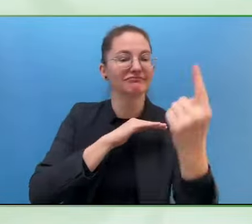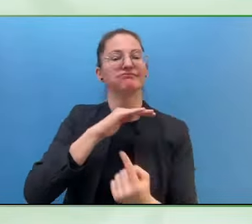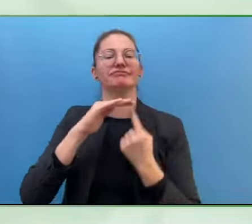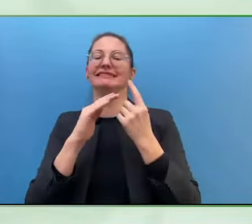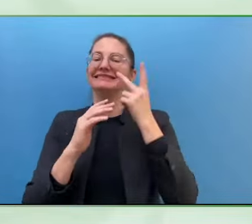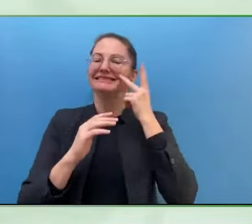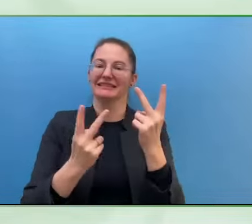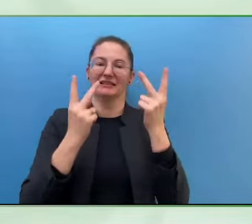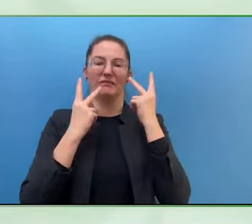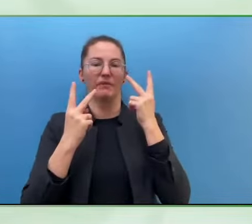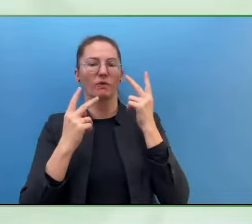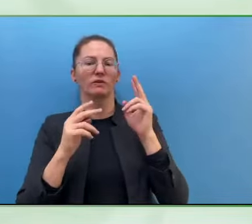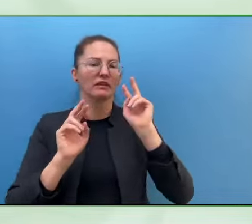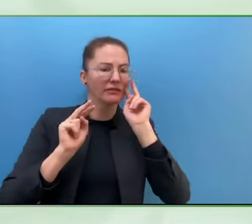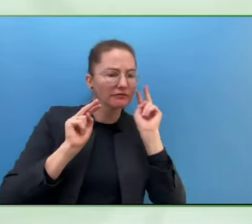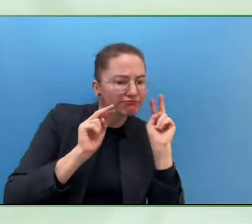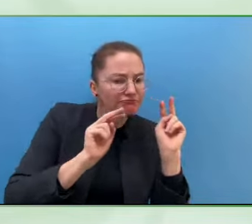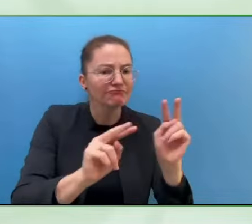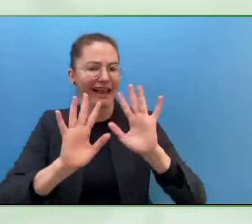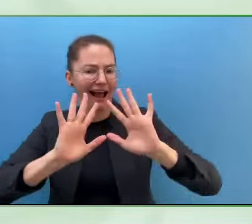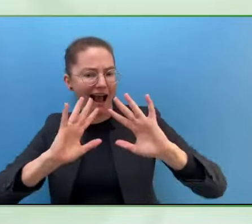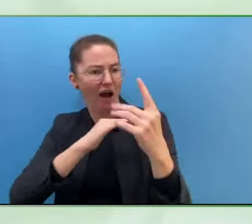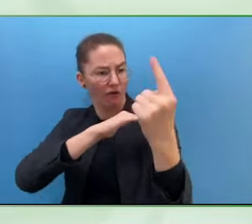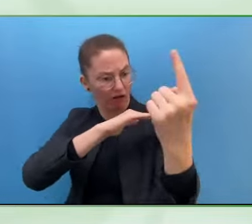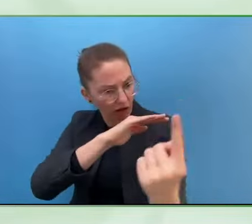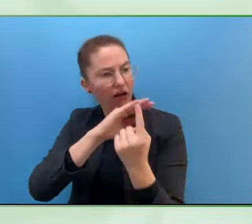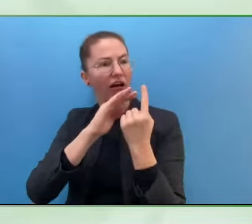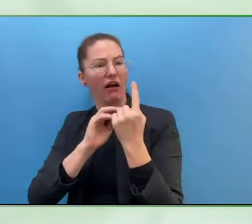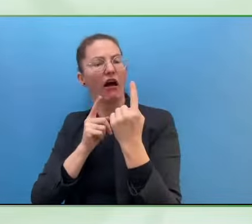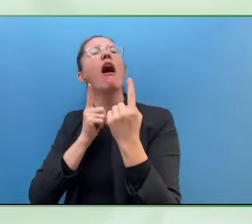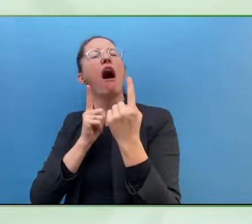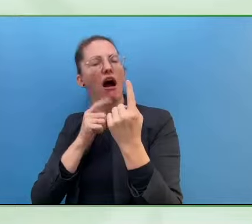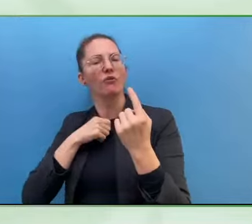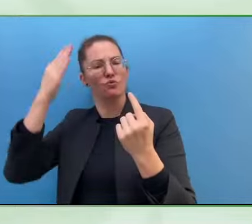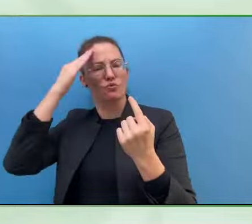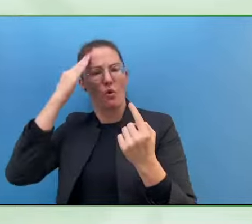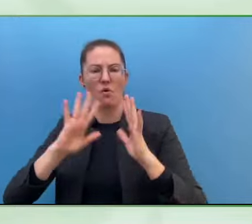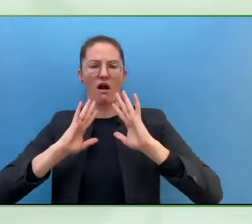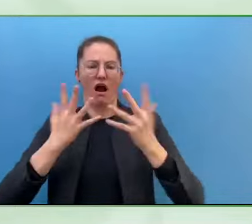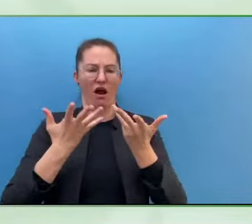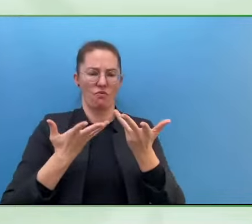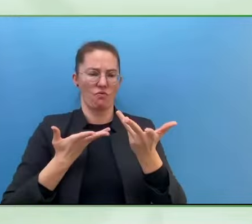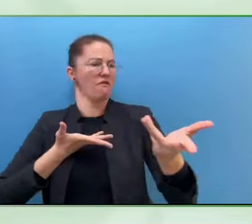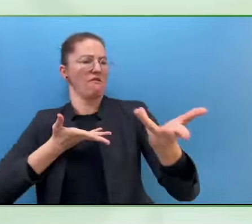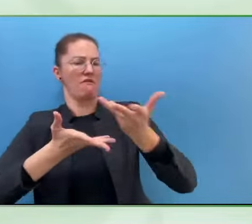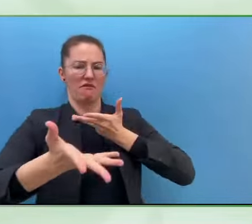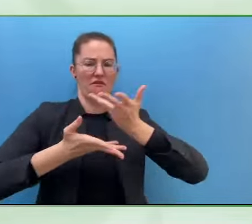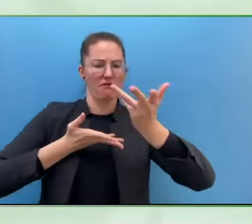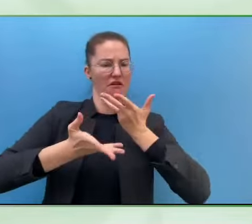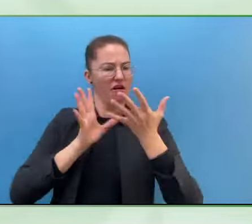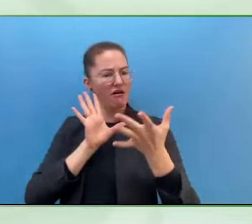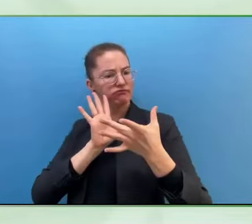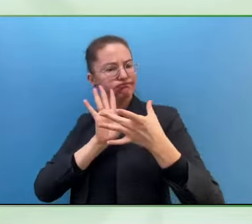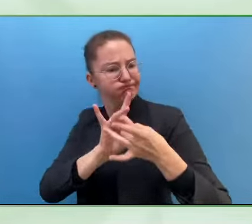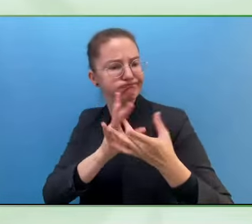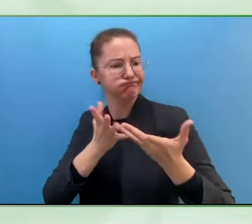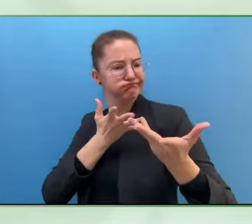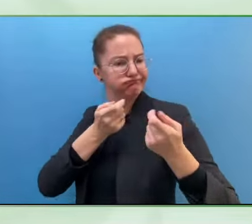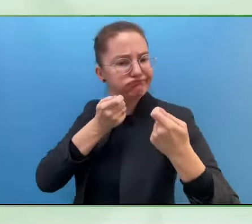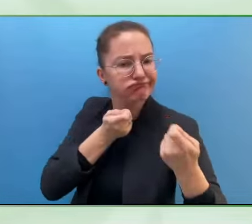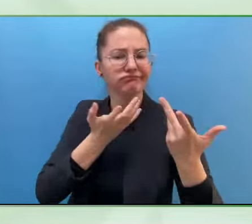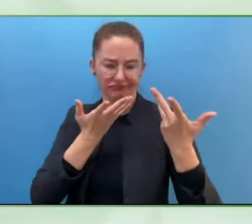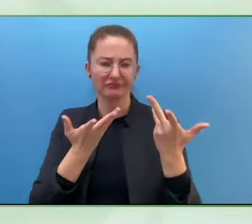In this test field we tried to train our staff.